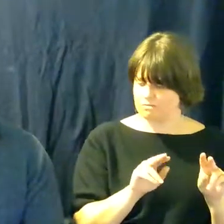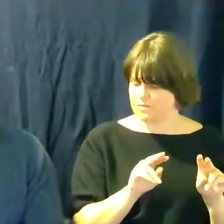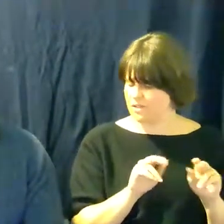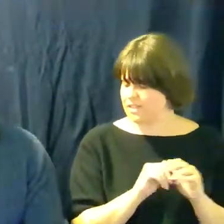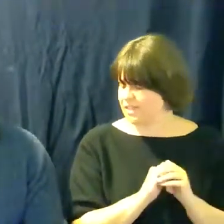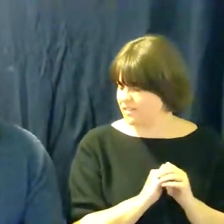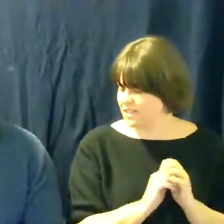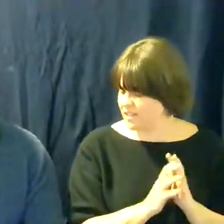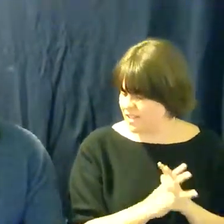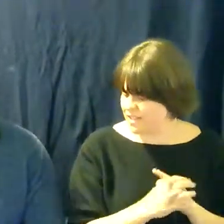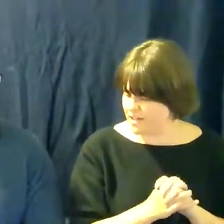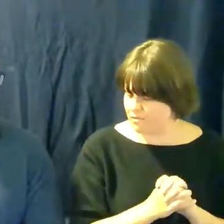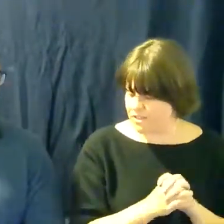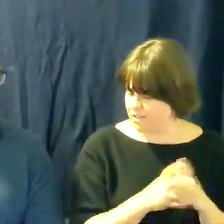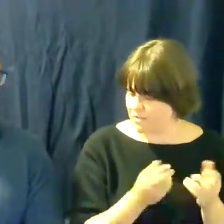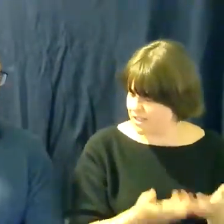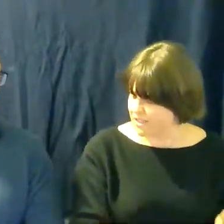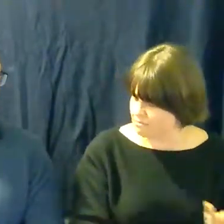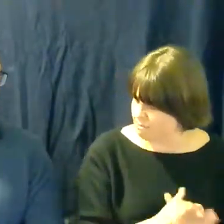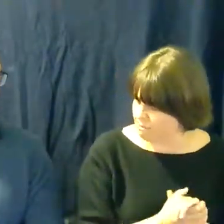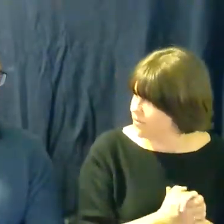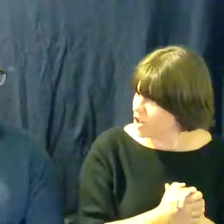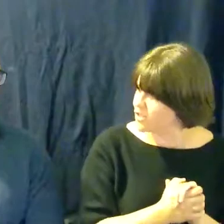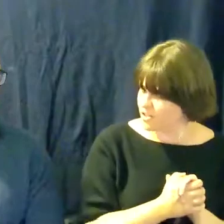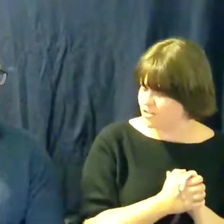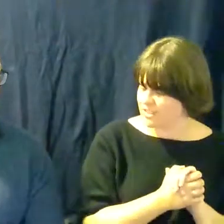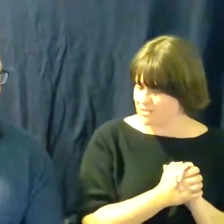watch over the upbringing Tele